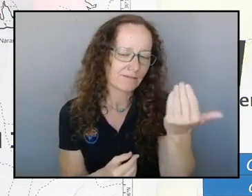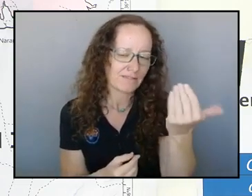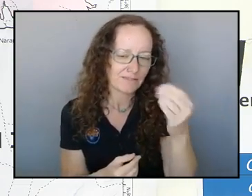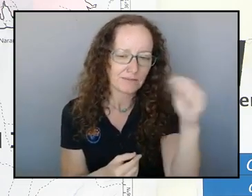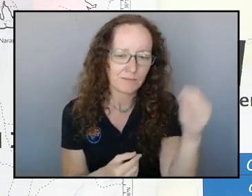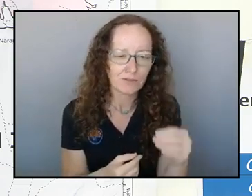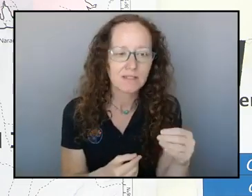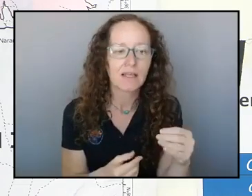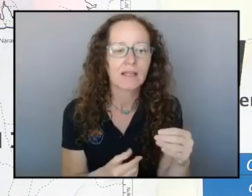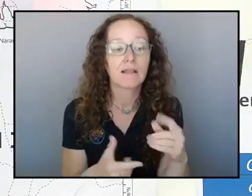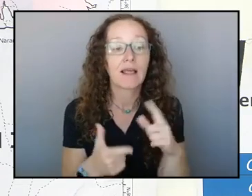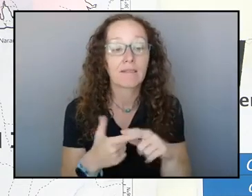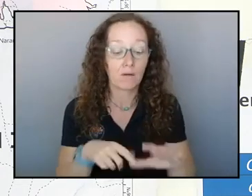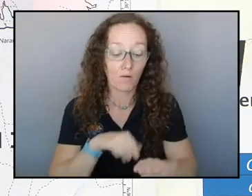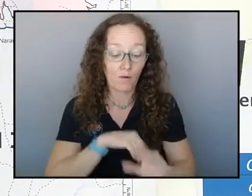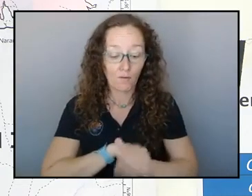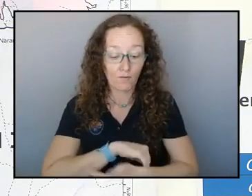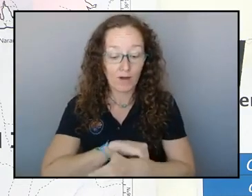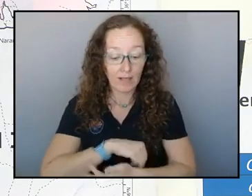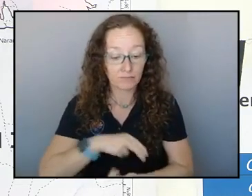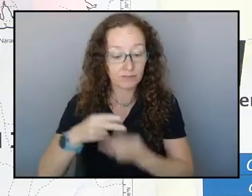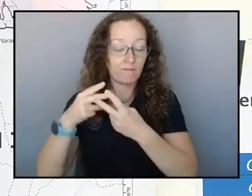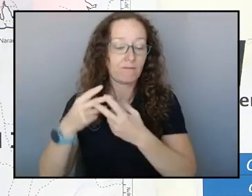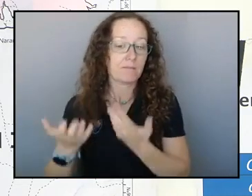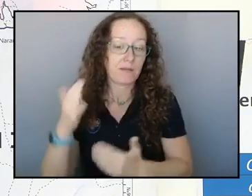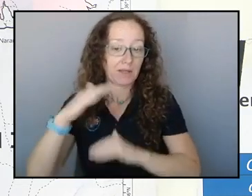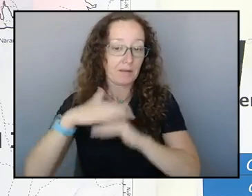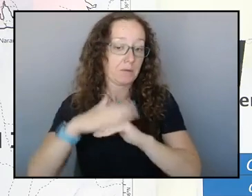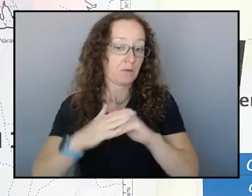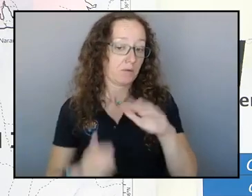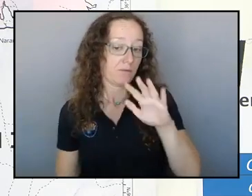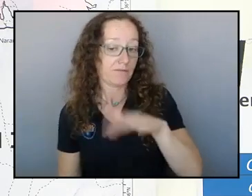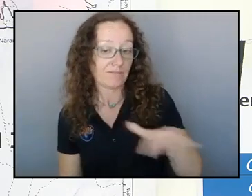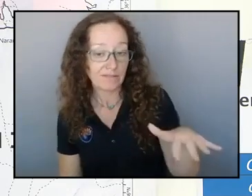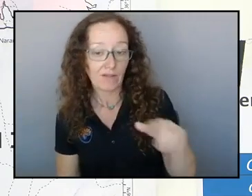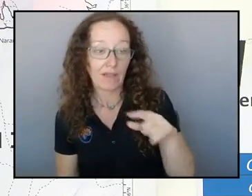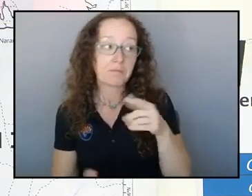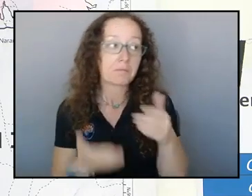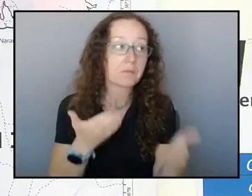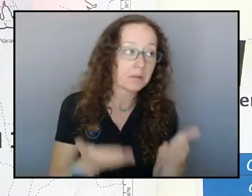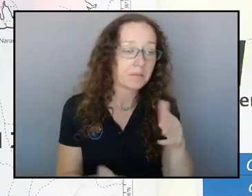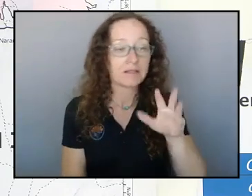potentially 65% range. And then of course behind troughs like